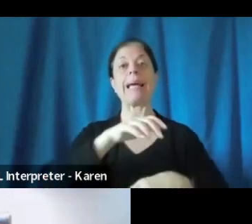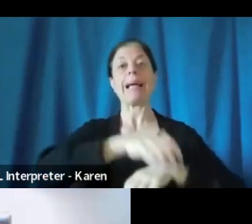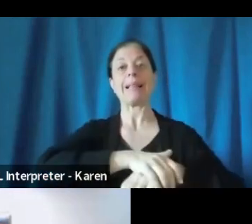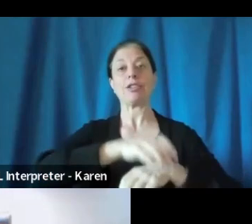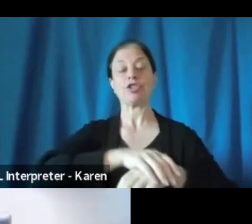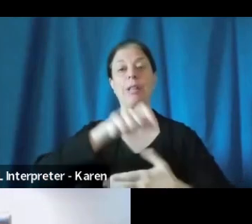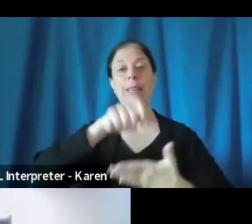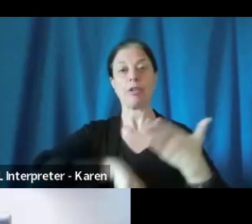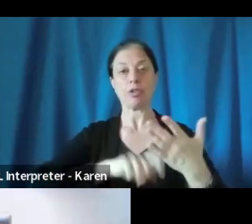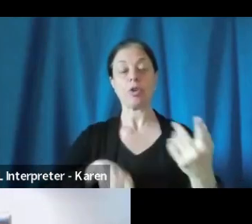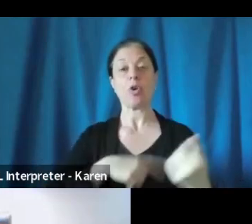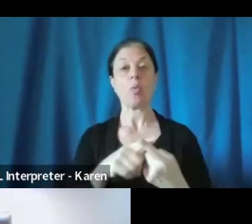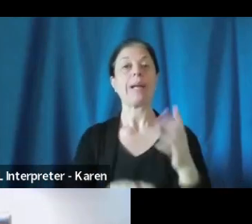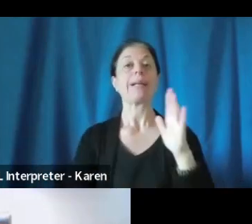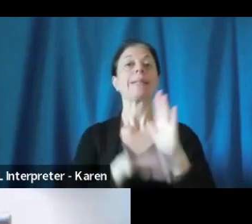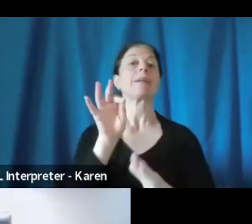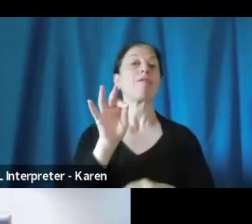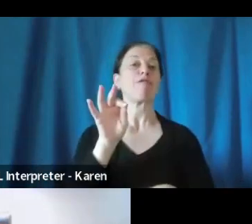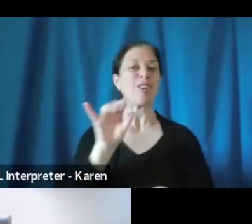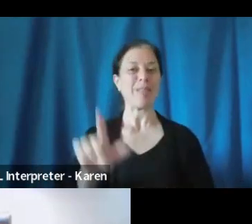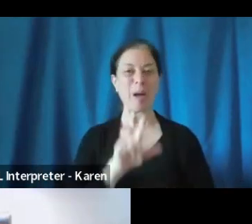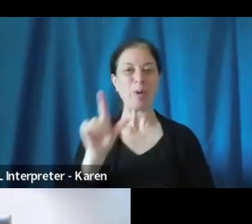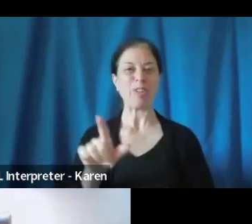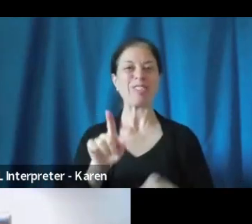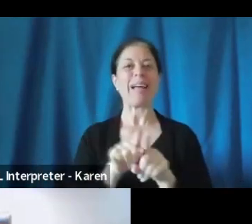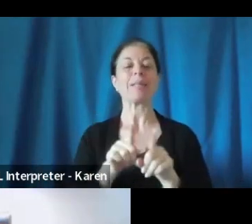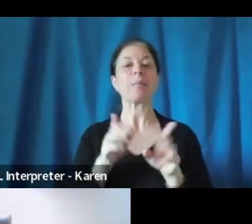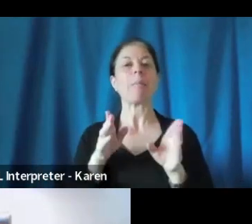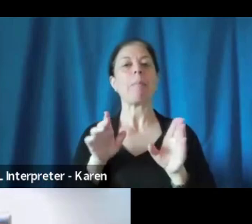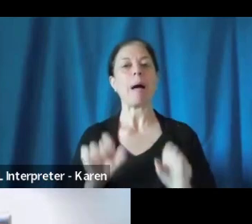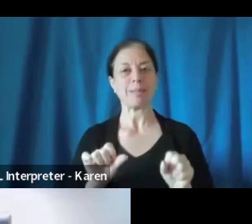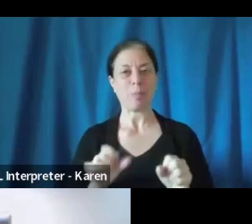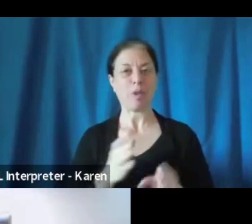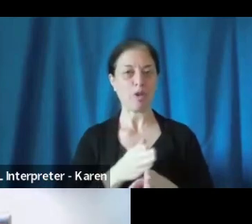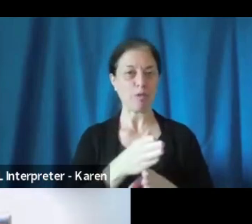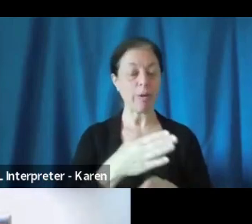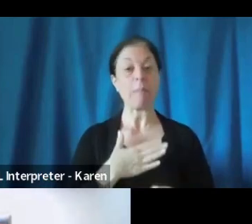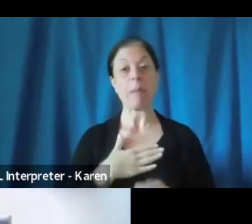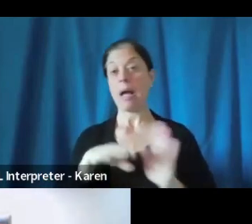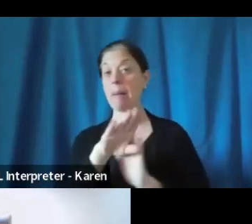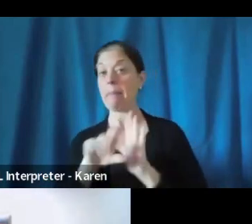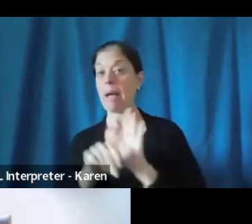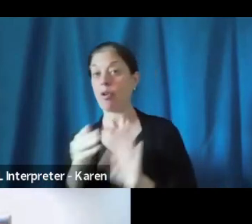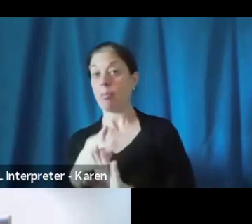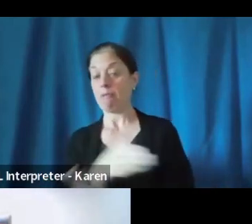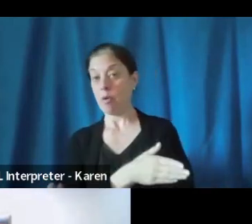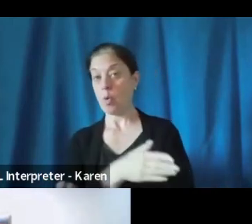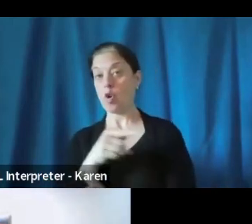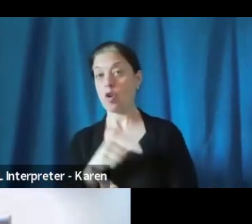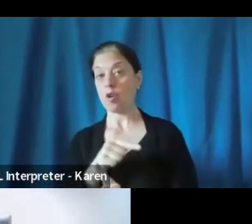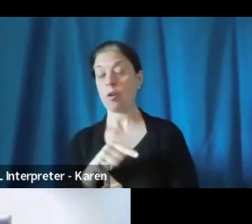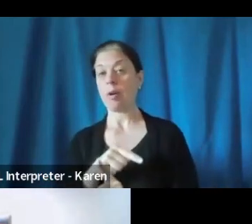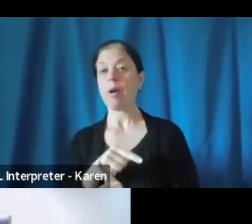school pursuing a master's degree in English literature when I discovered